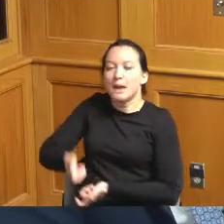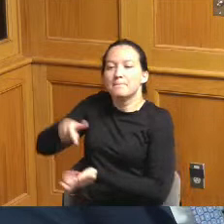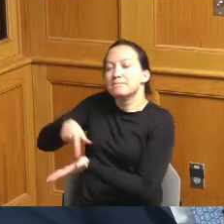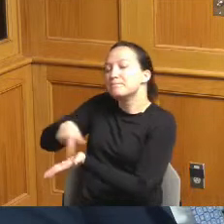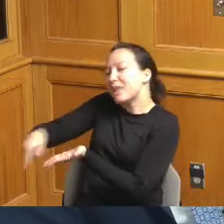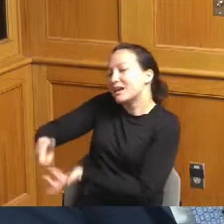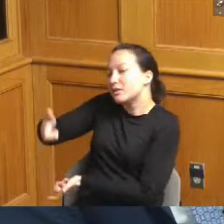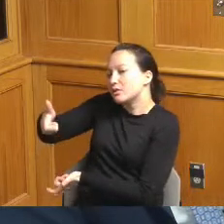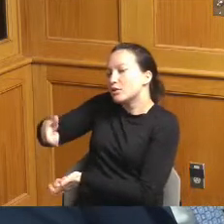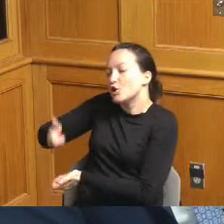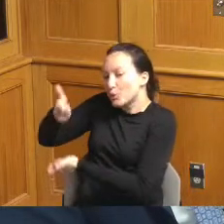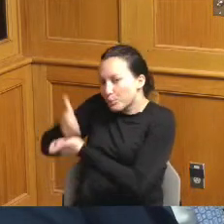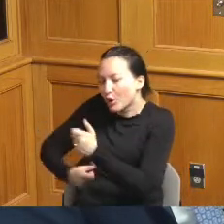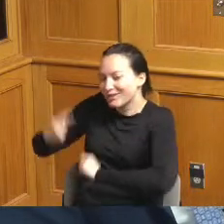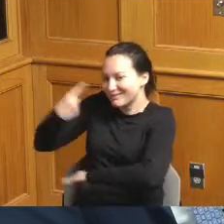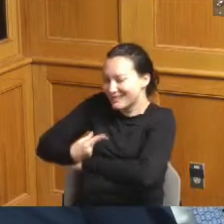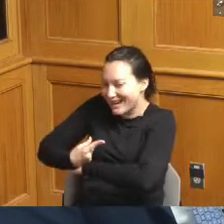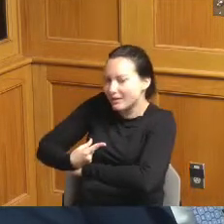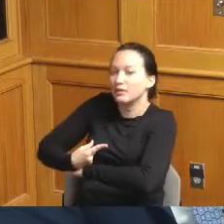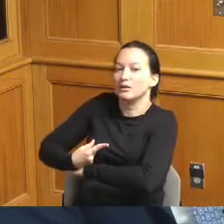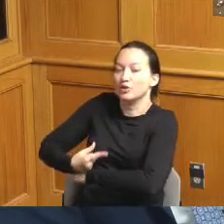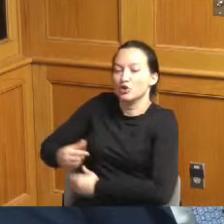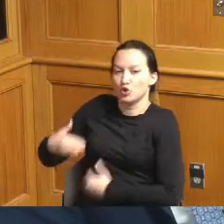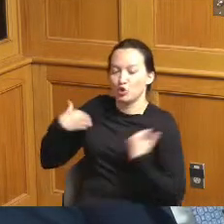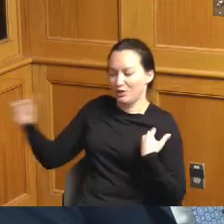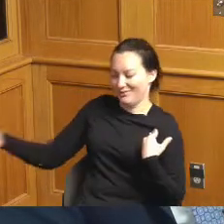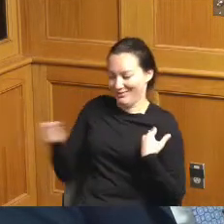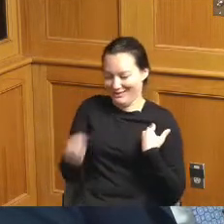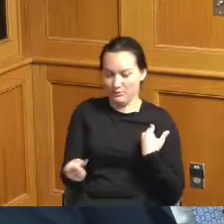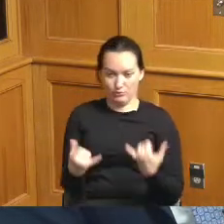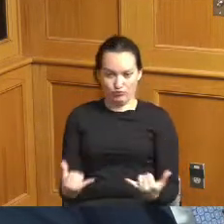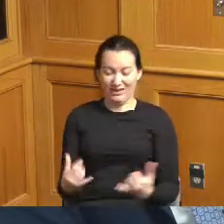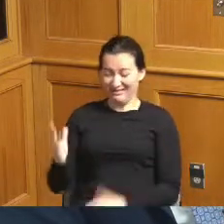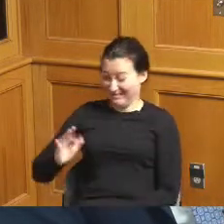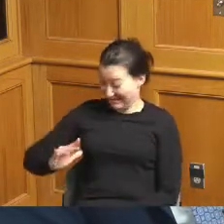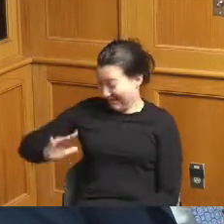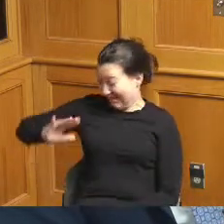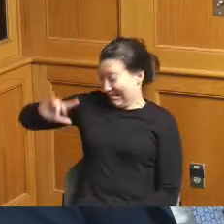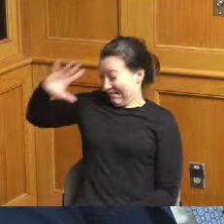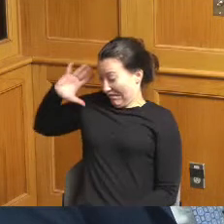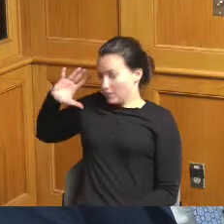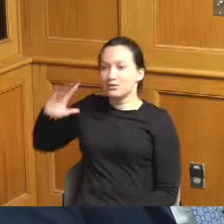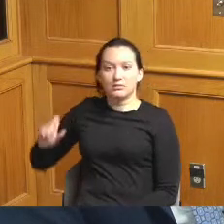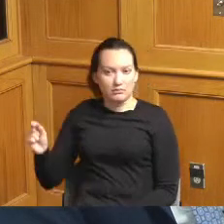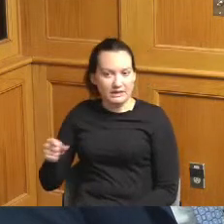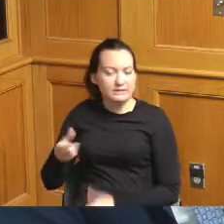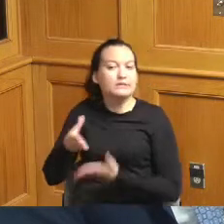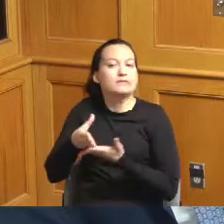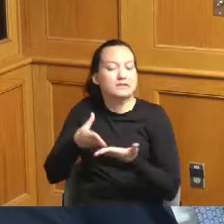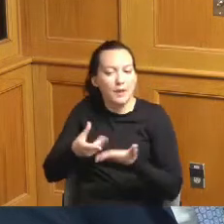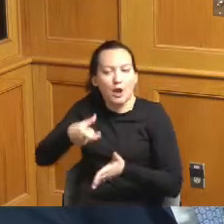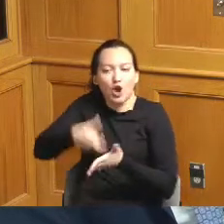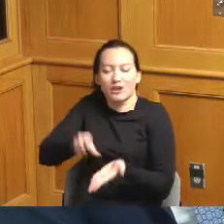youth place there so that's how it is now years ago there was some cost allocation on the county